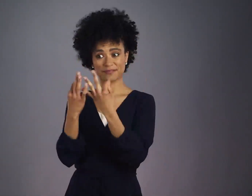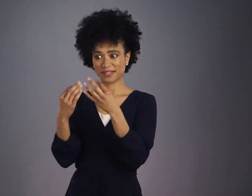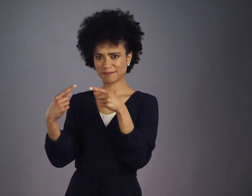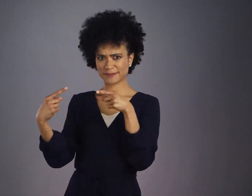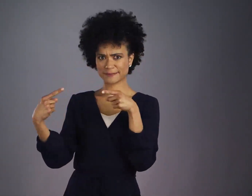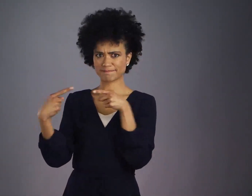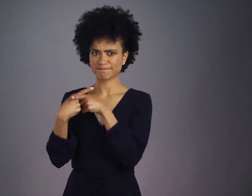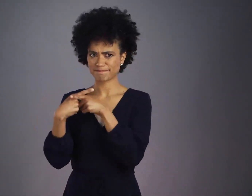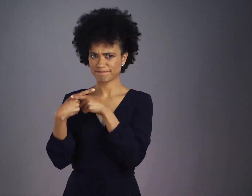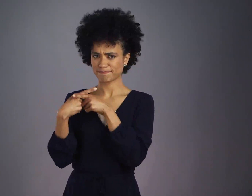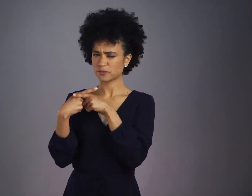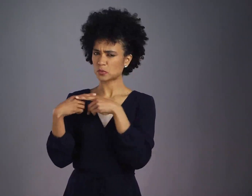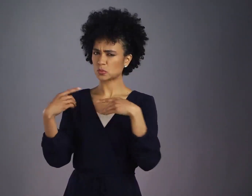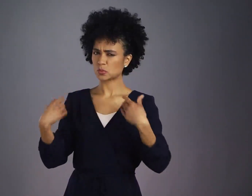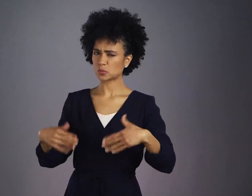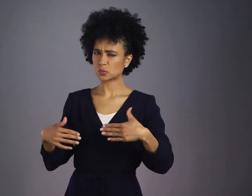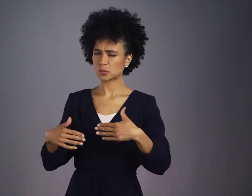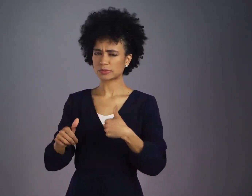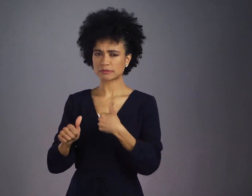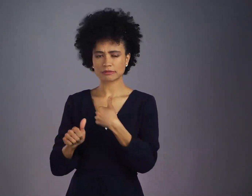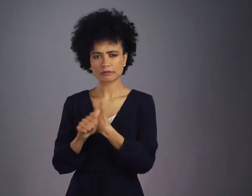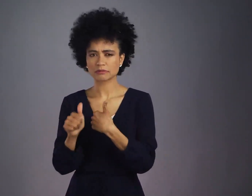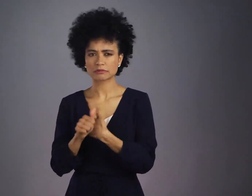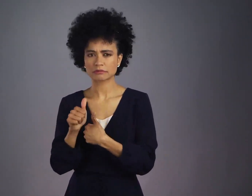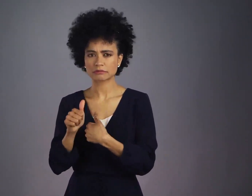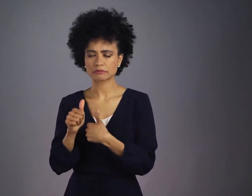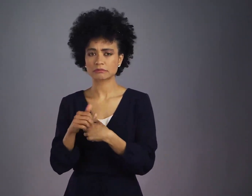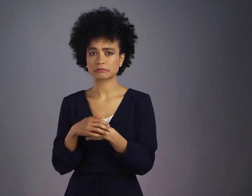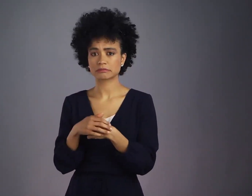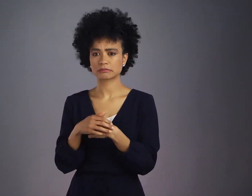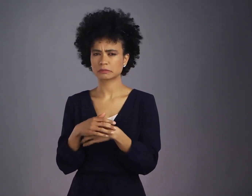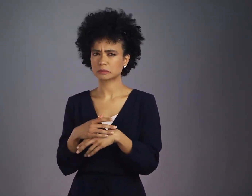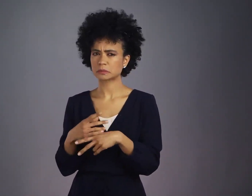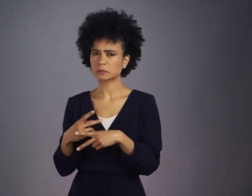These family dissensions are very dangerous, especially to your husband.